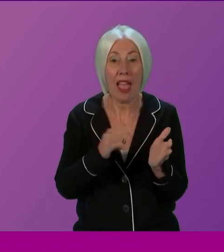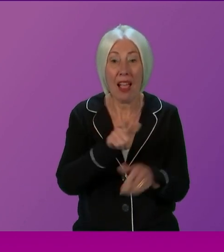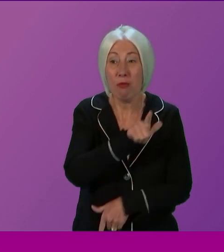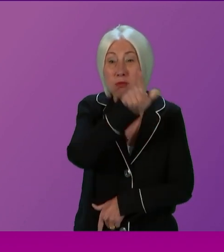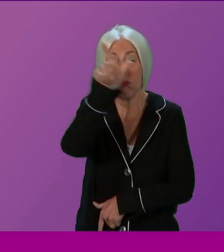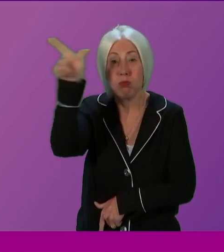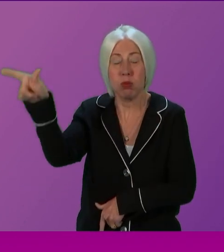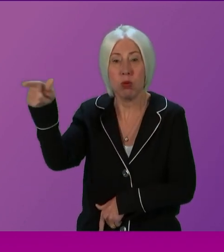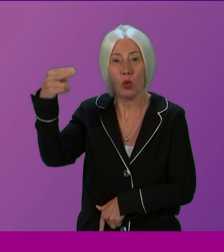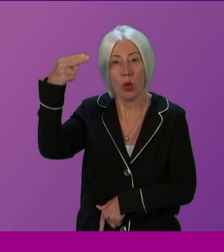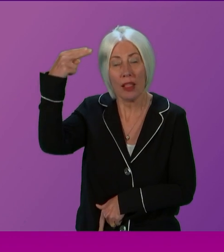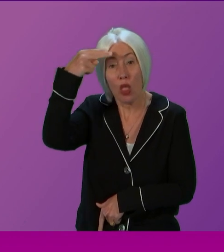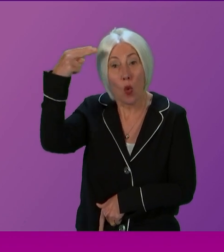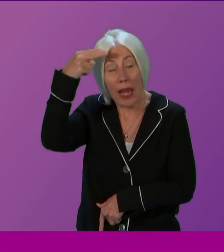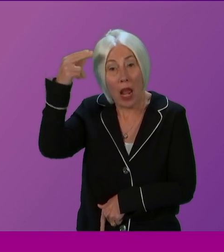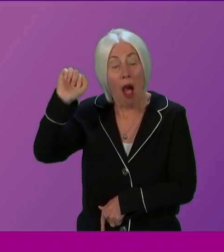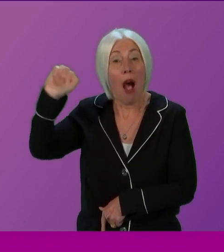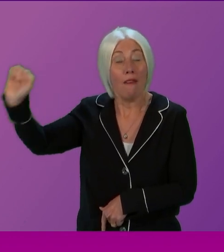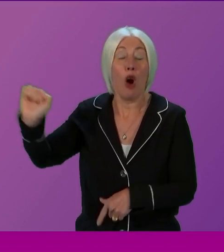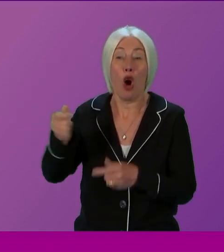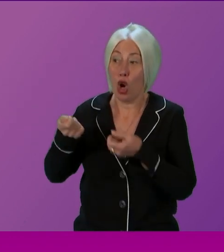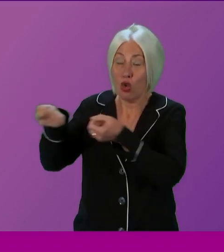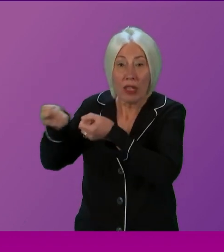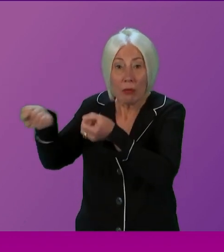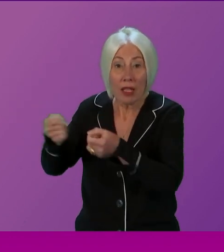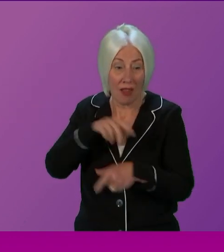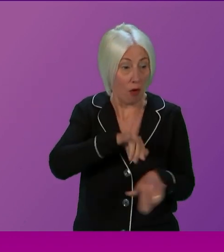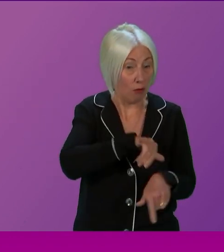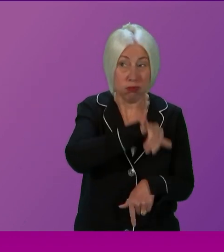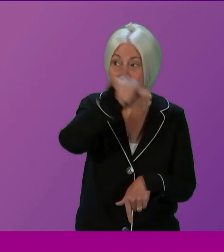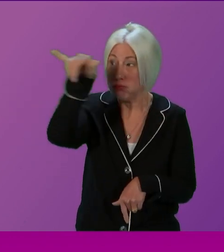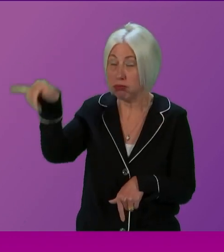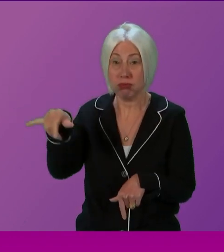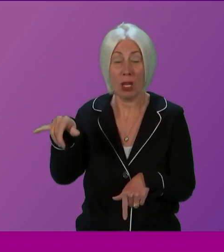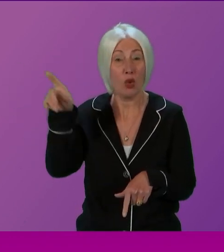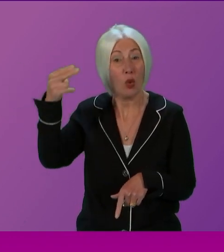for treatment—I repeat: they are travelling from Scotland to Lithuania for treatment. The